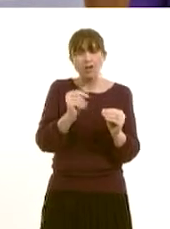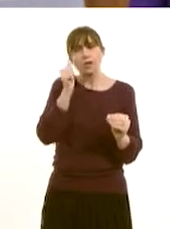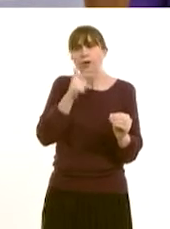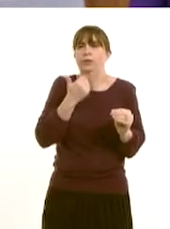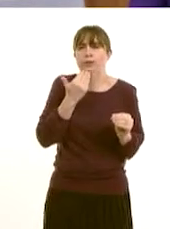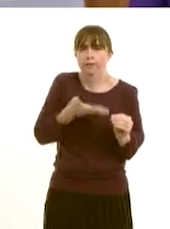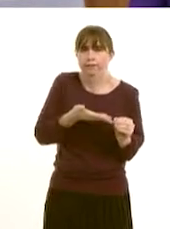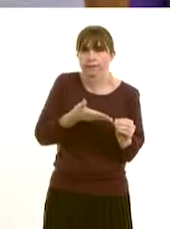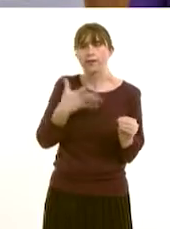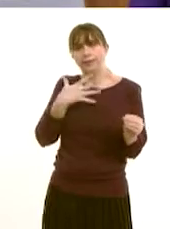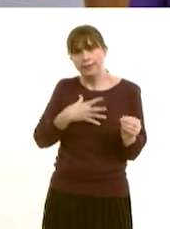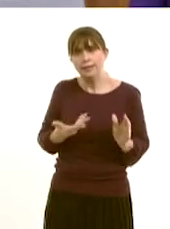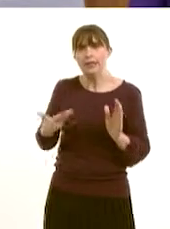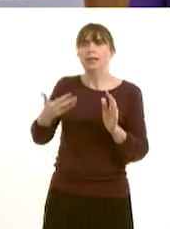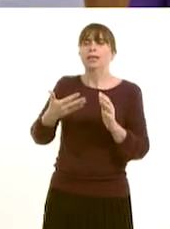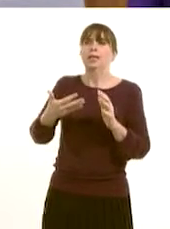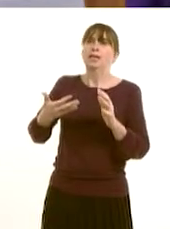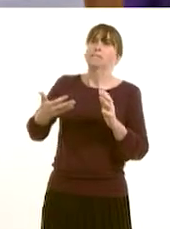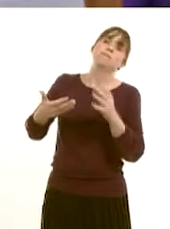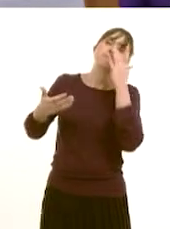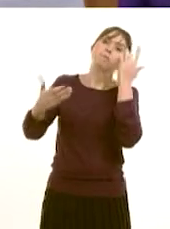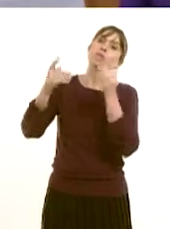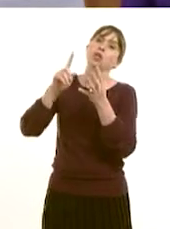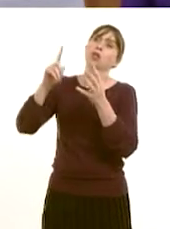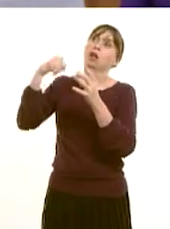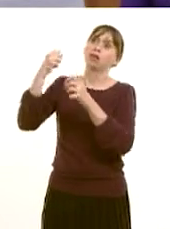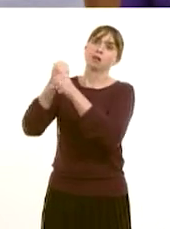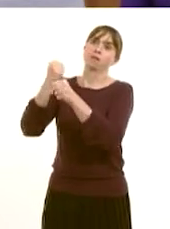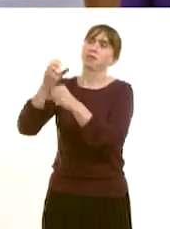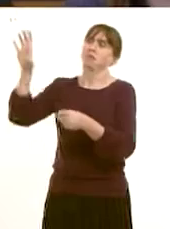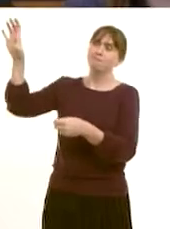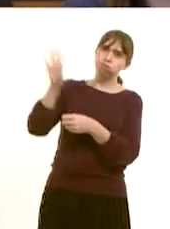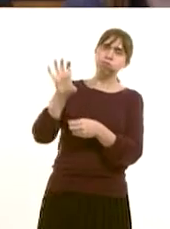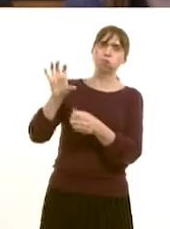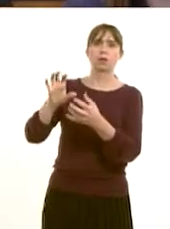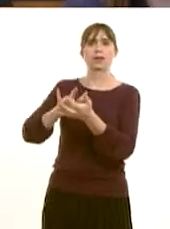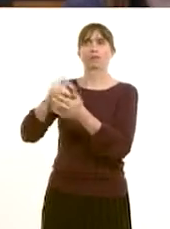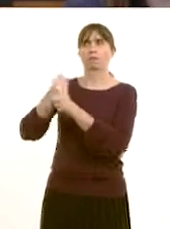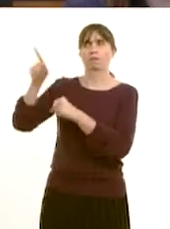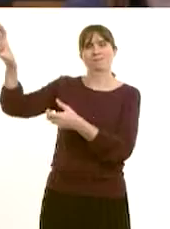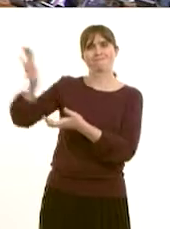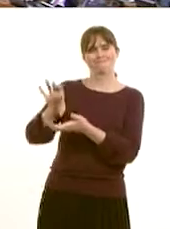It will need to be supported by a bigger financial package from the UK Government, and that process is ongoing. Mohammad Asghar: 5.